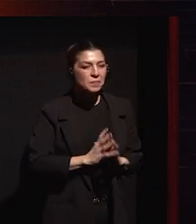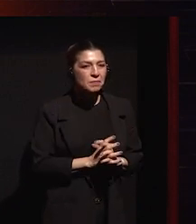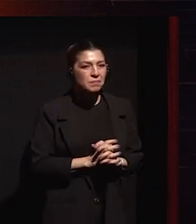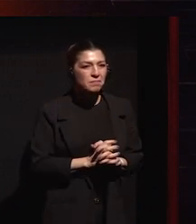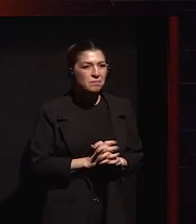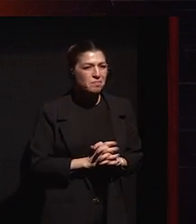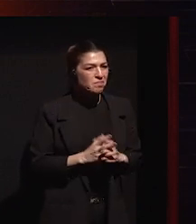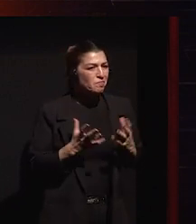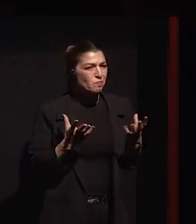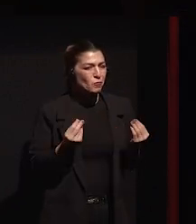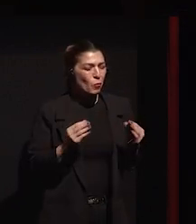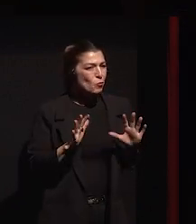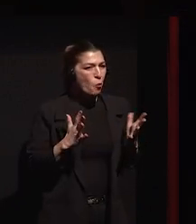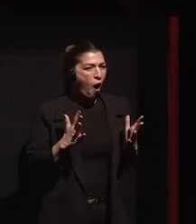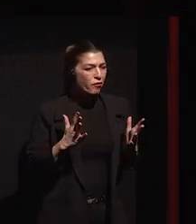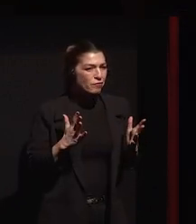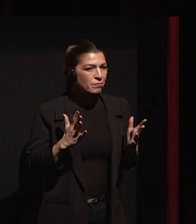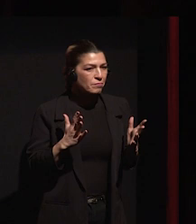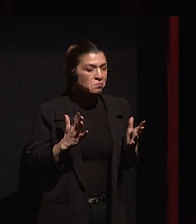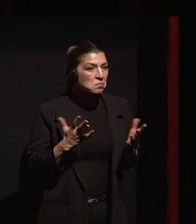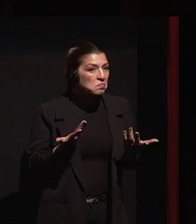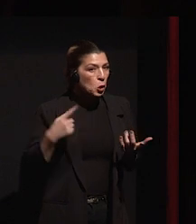to think that we are gathering on a Saturday morning to discuss gender.